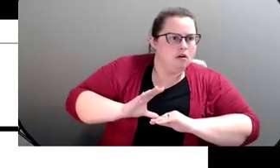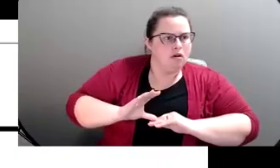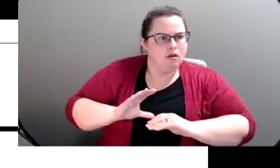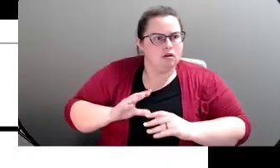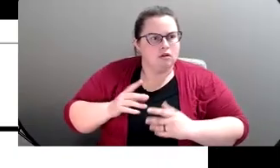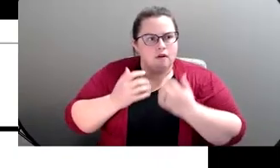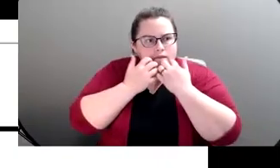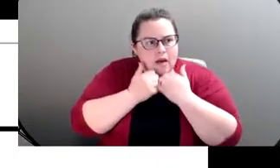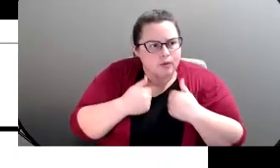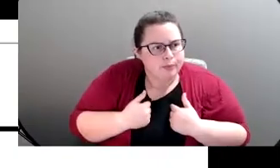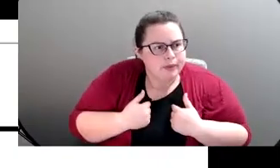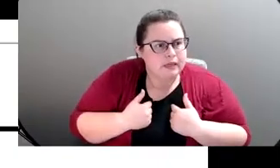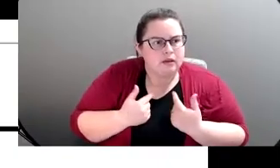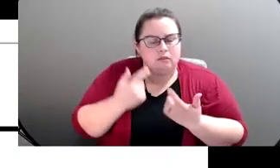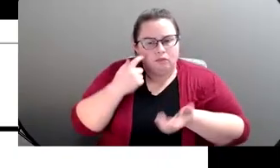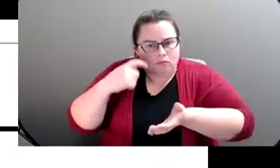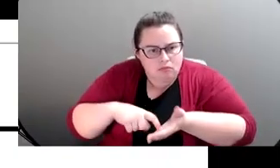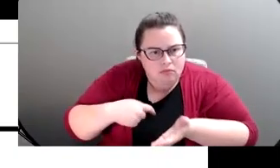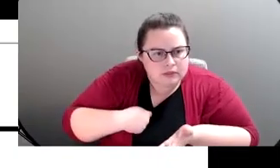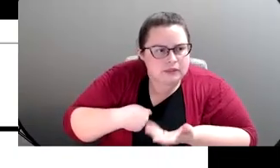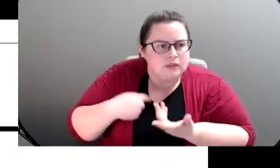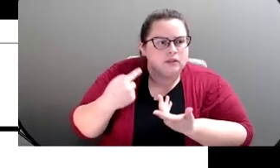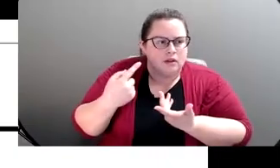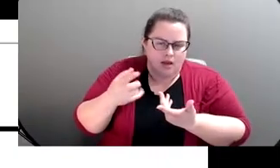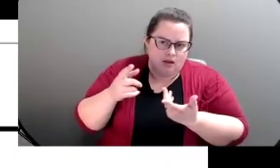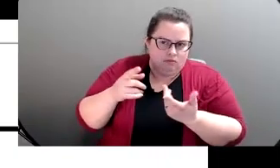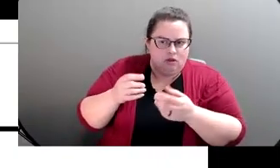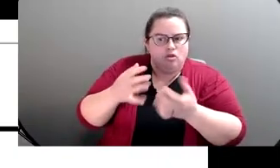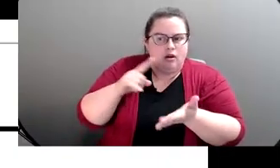many studies show that it, increases student success.